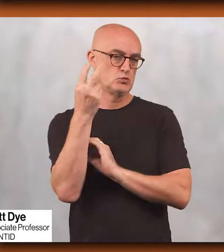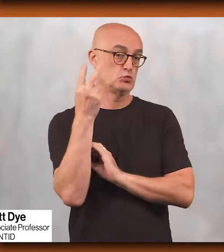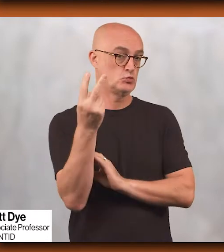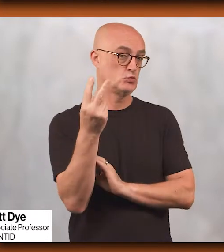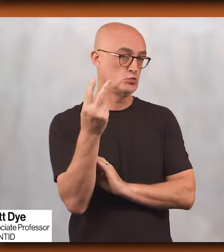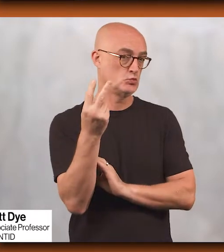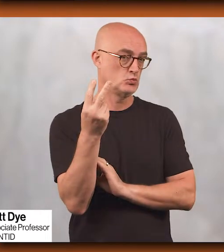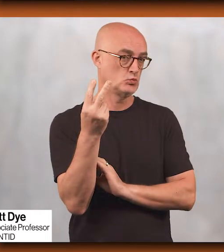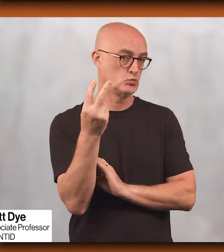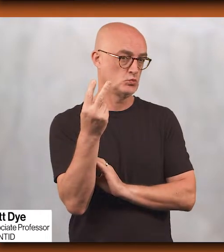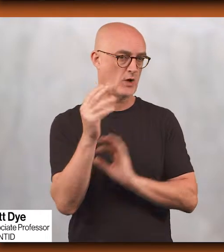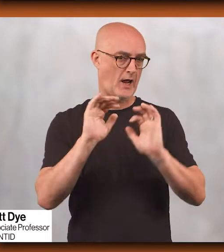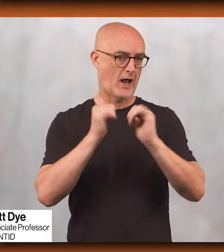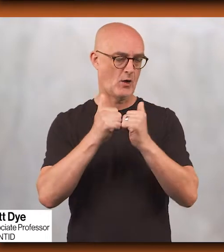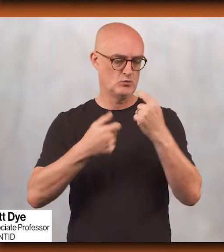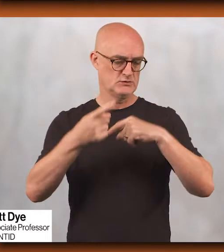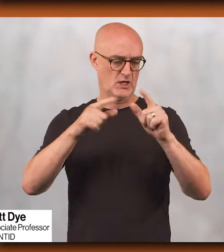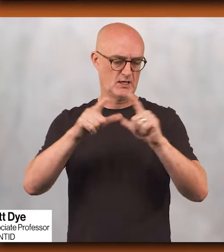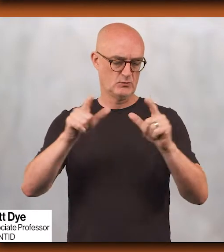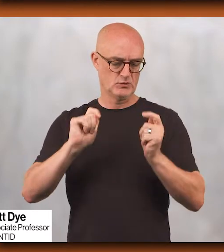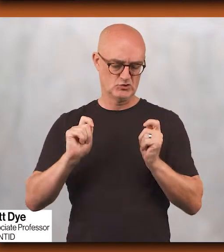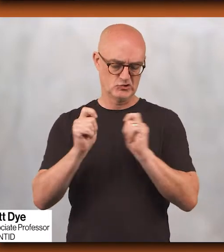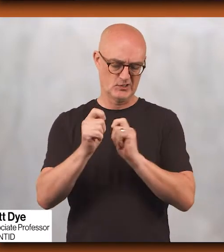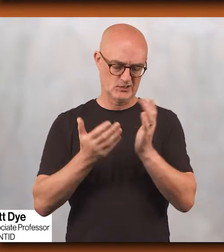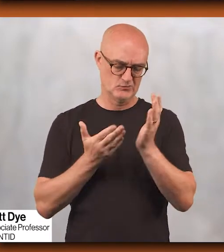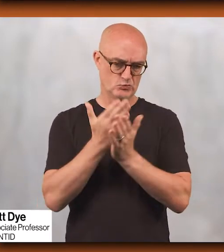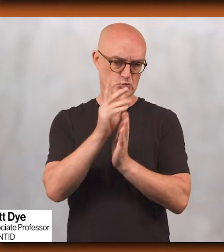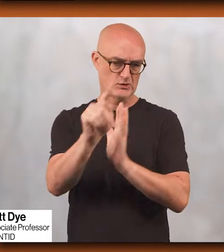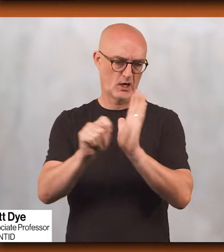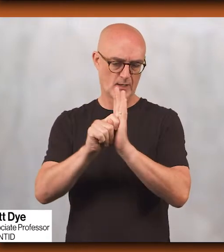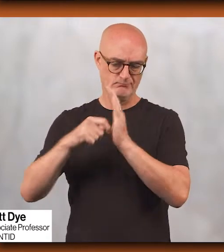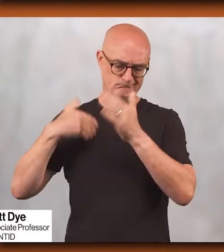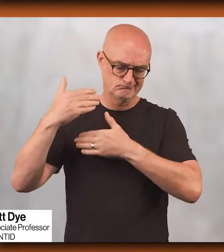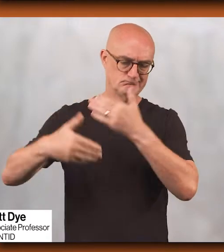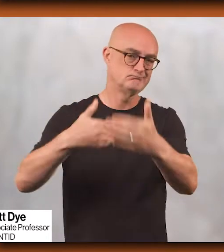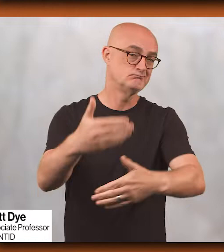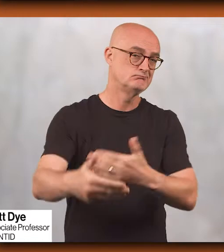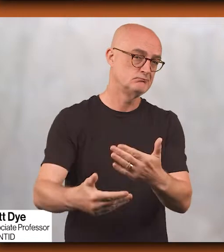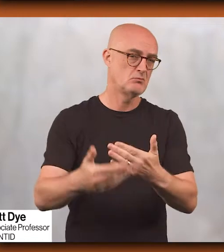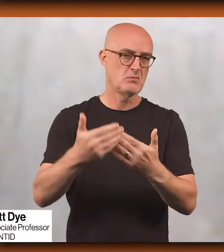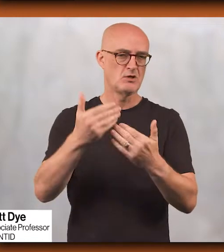of how can we measure the articulatory effort of the signs...